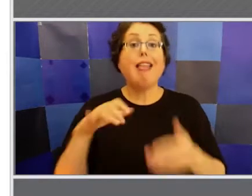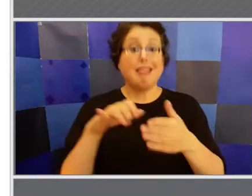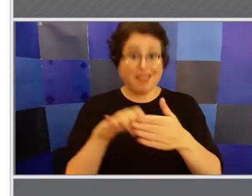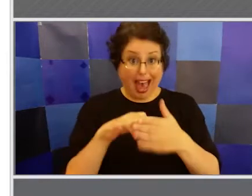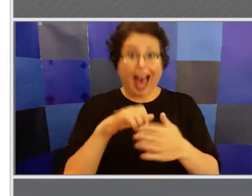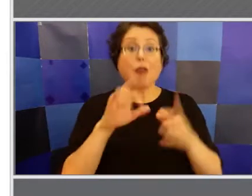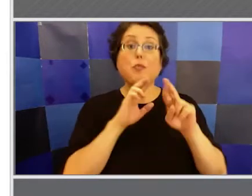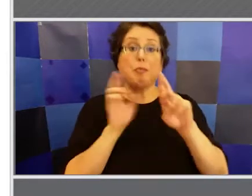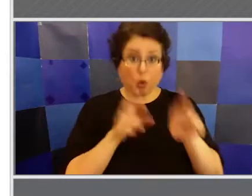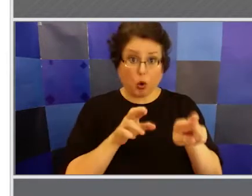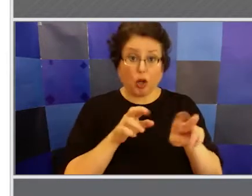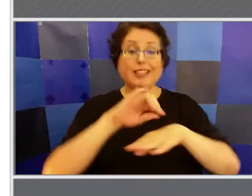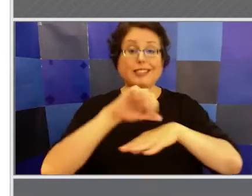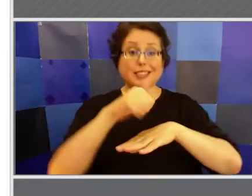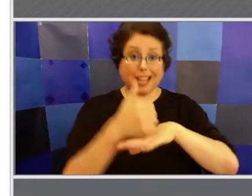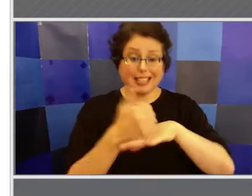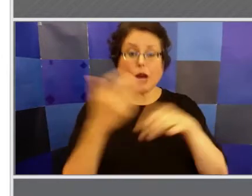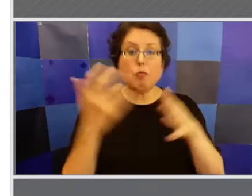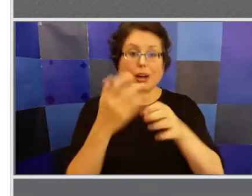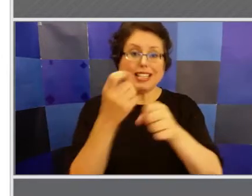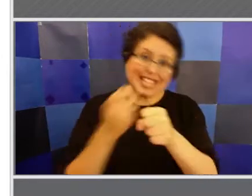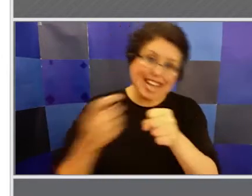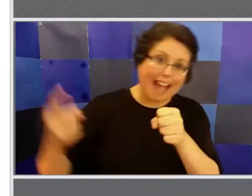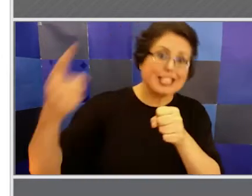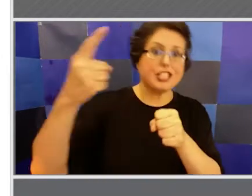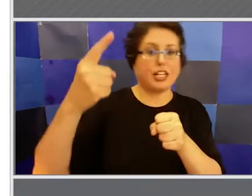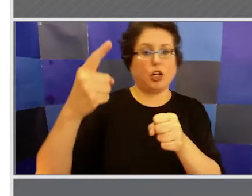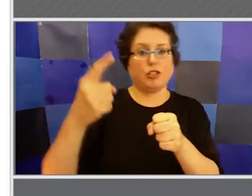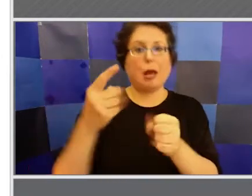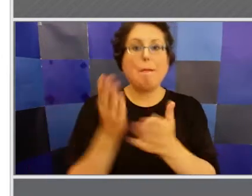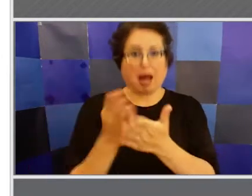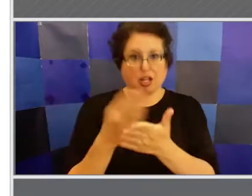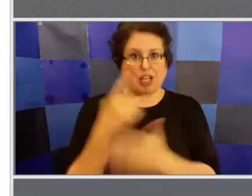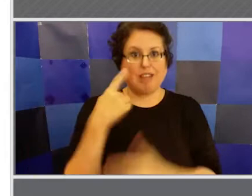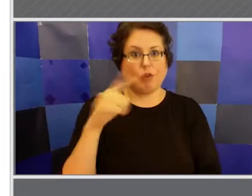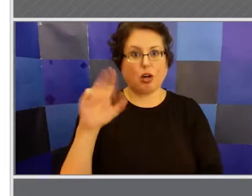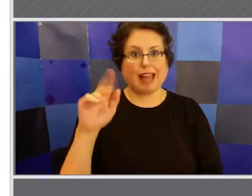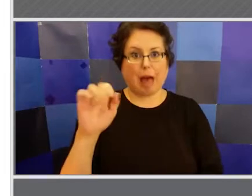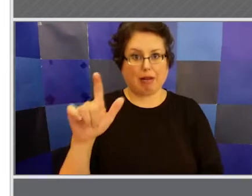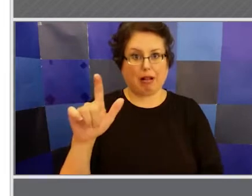into the next two years document for the next to his capital budget that's followed by on